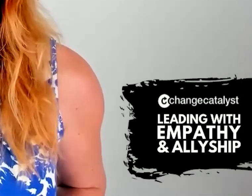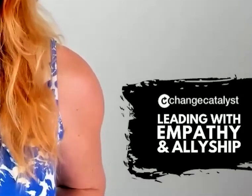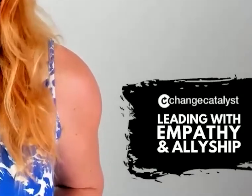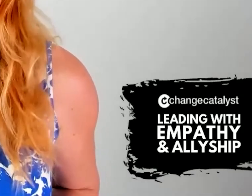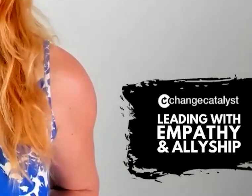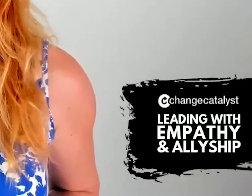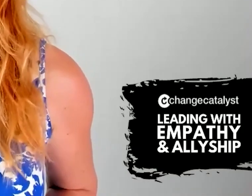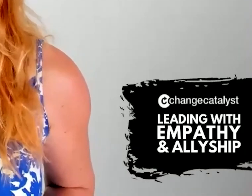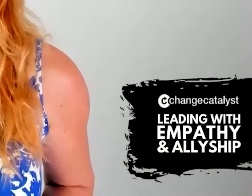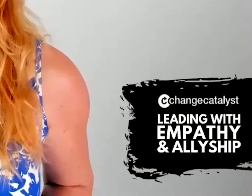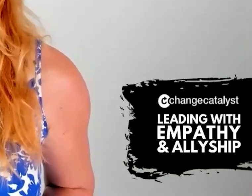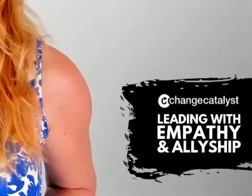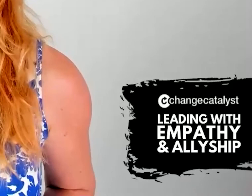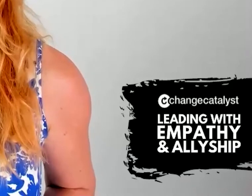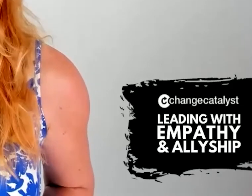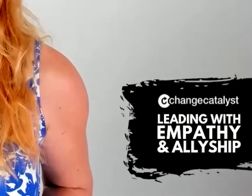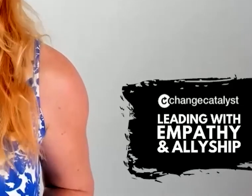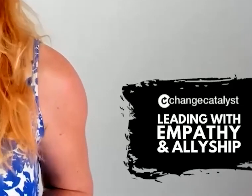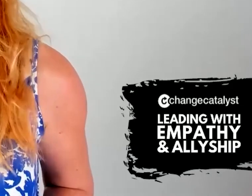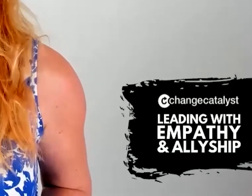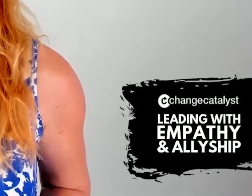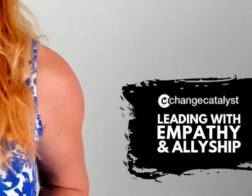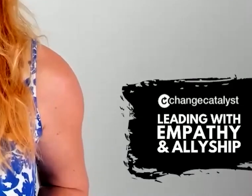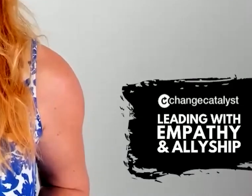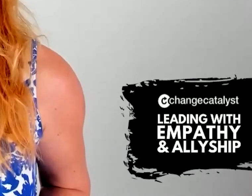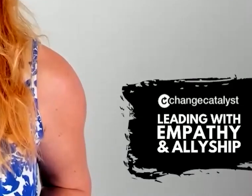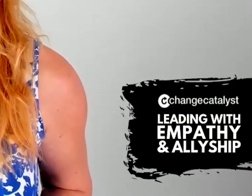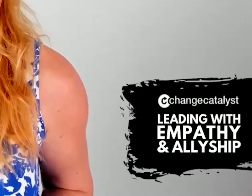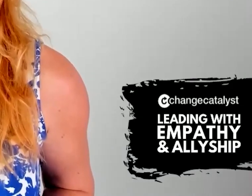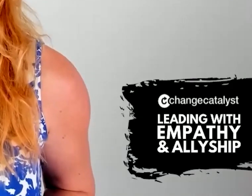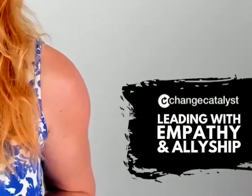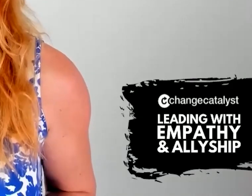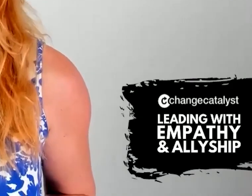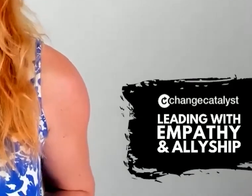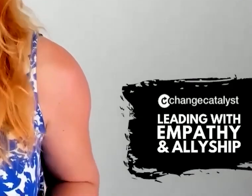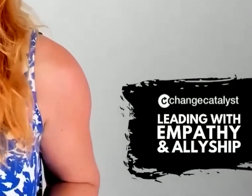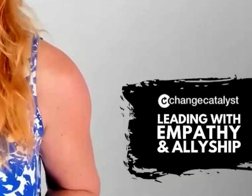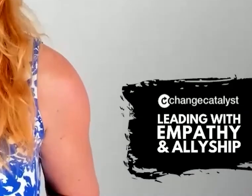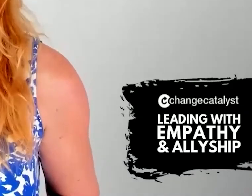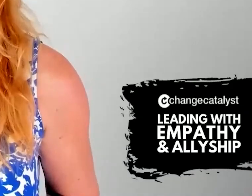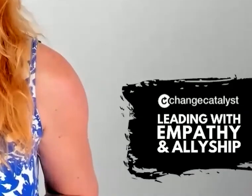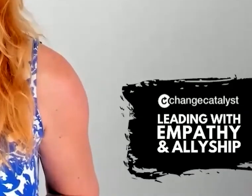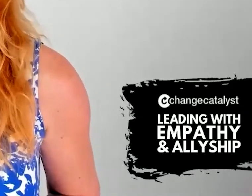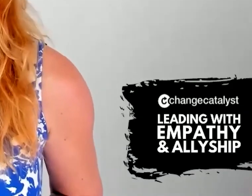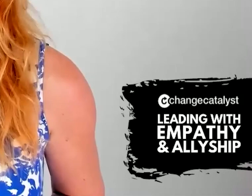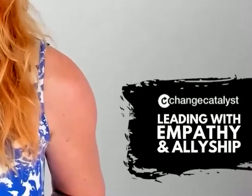Please share your actions and learning with us by emailing podcast@ChangeCatalyst.co or on social media because we'd love to hear from you.